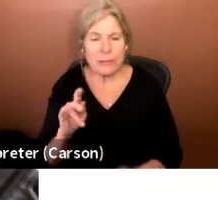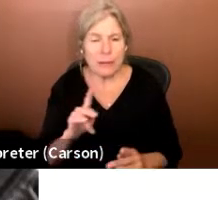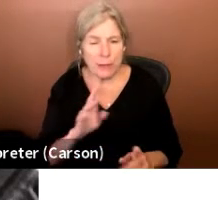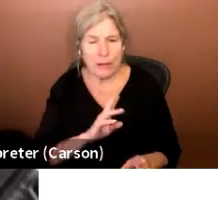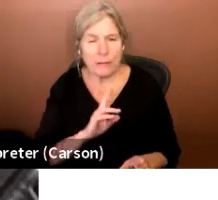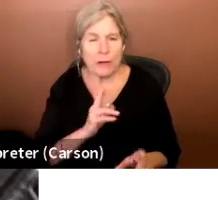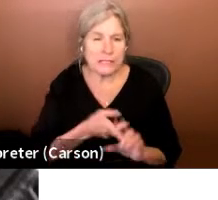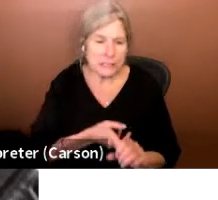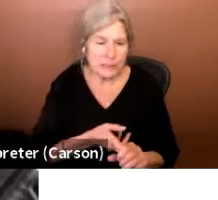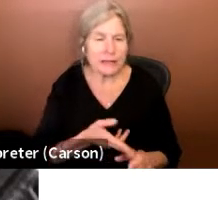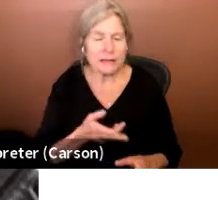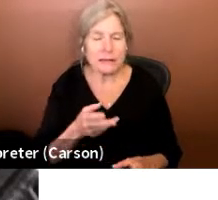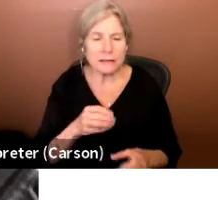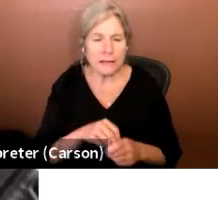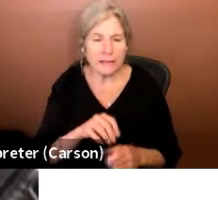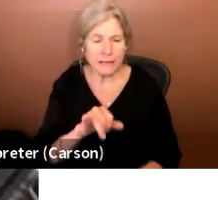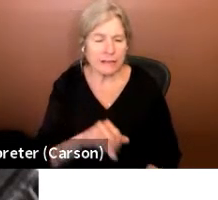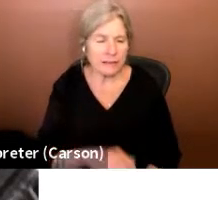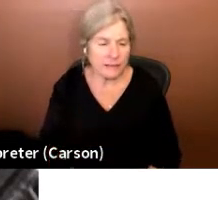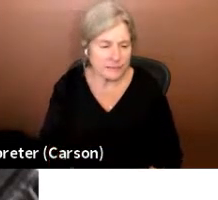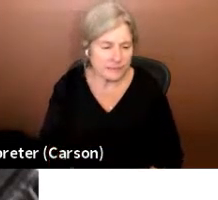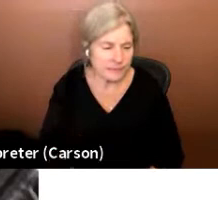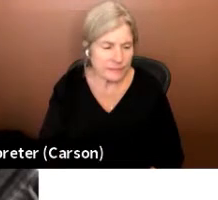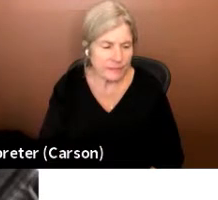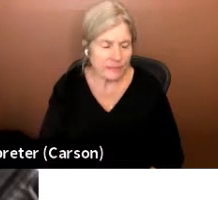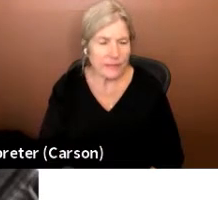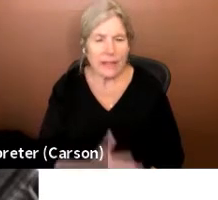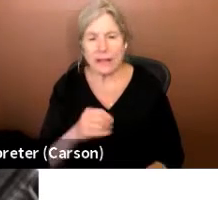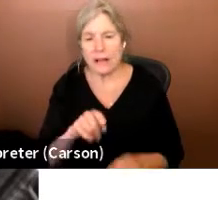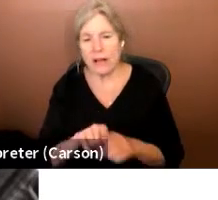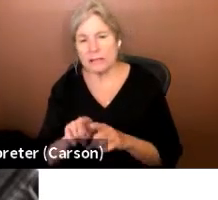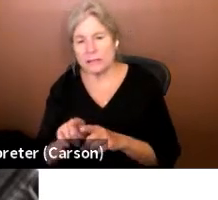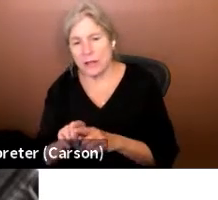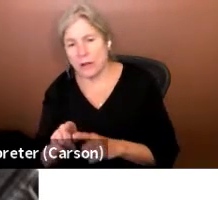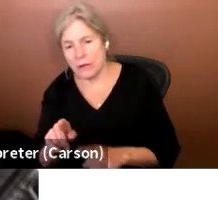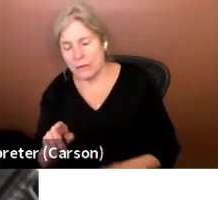sighted participants. And also in the capacities of artistics we have